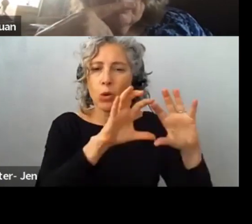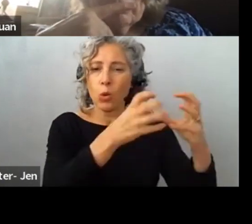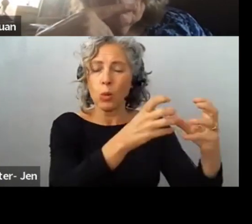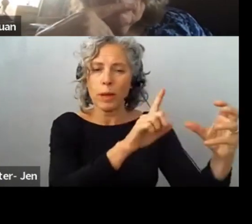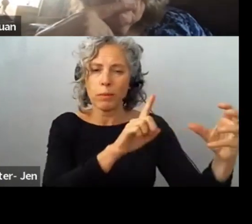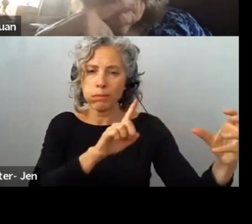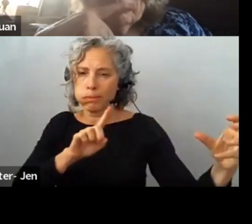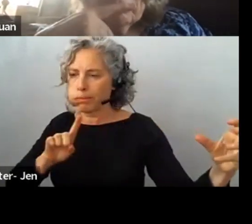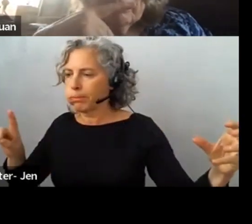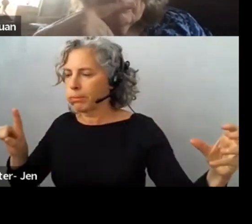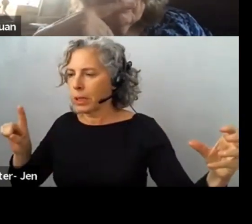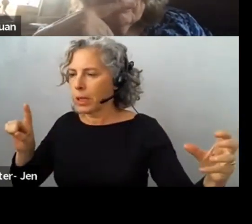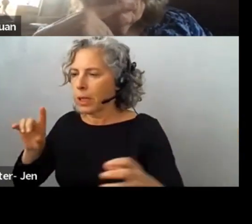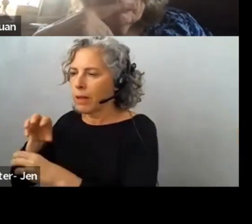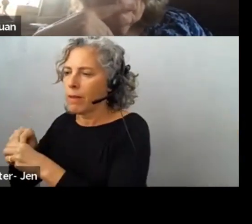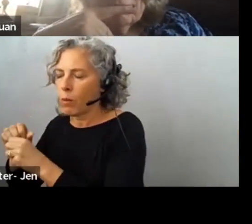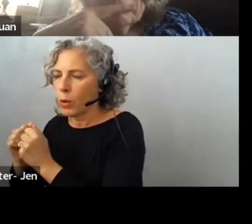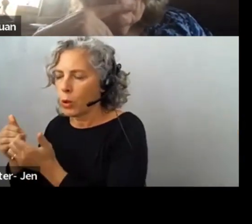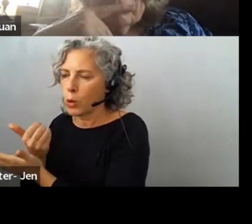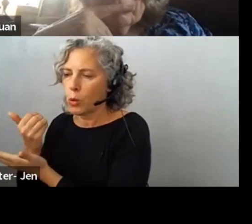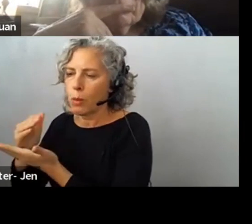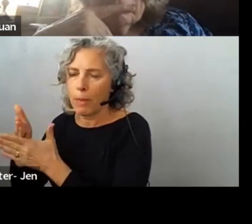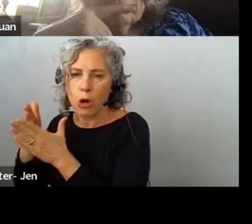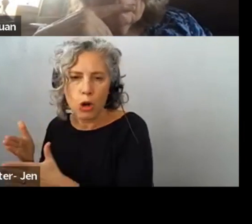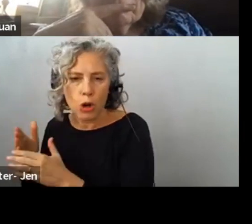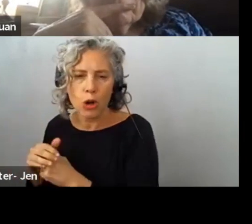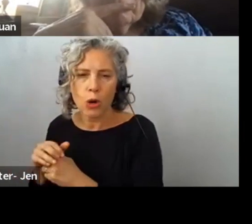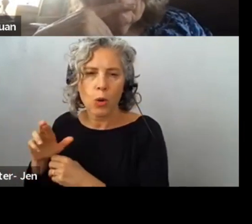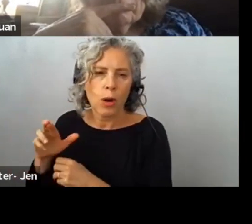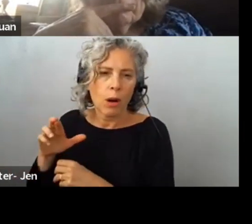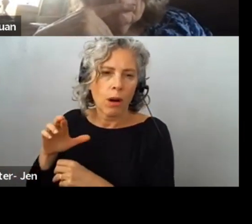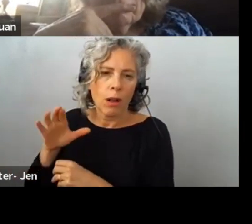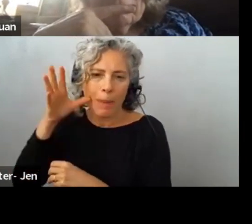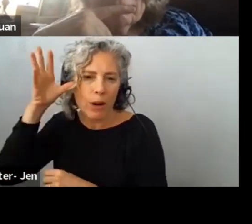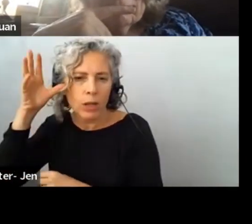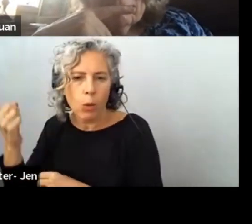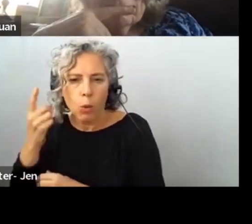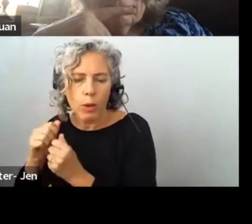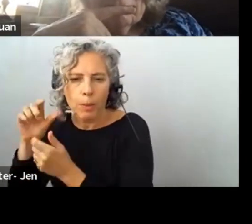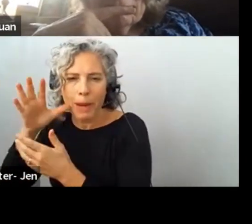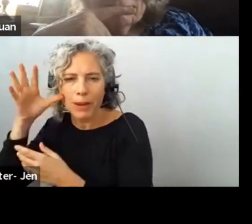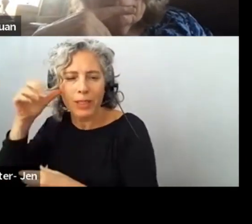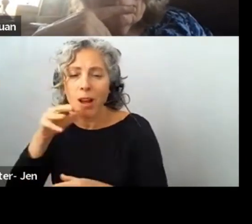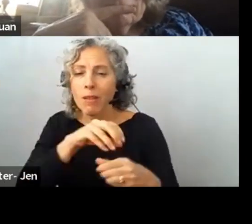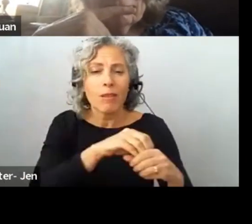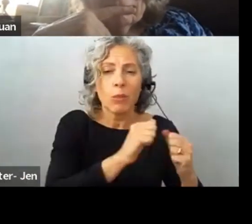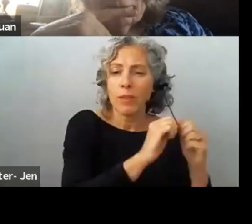their time with their new partner, or if they're spending all their time with their parents and not their friends anymore, then it's time to make